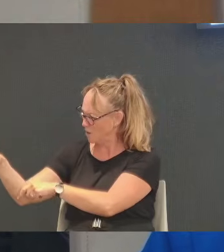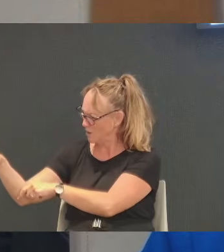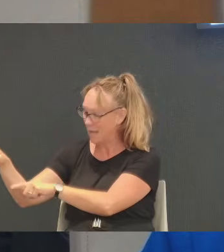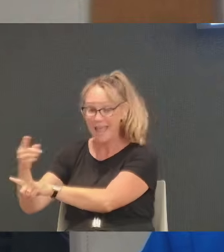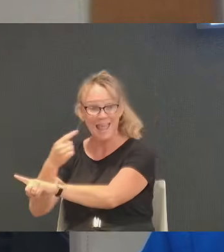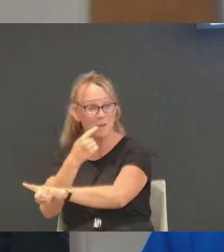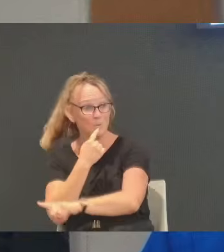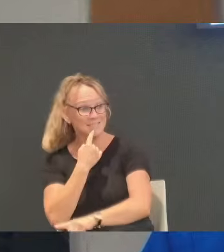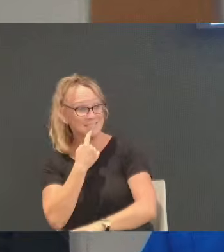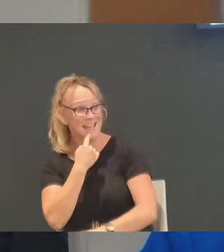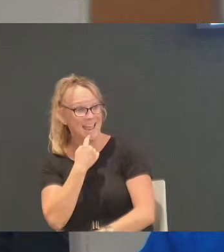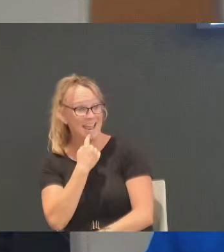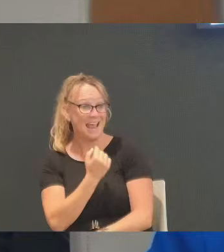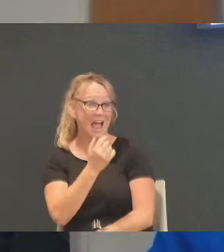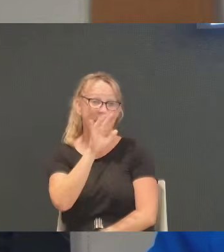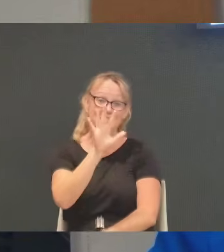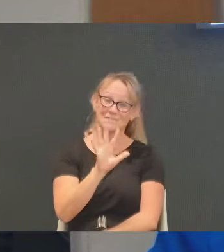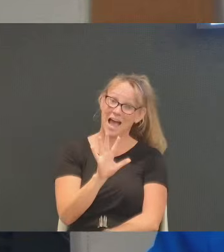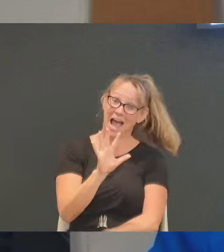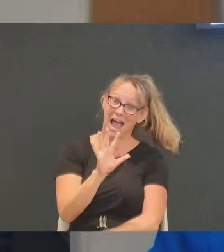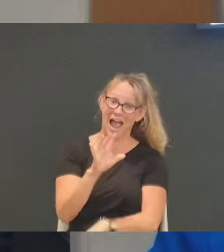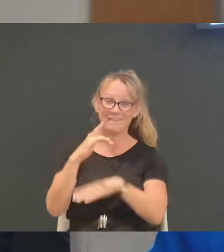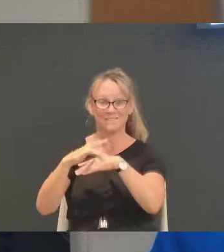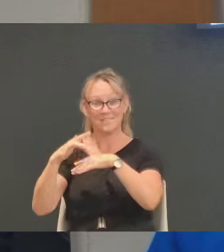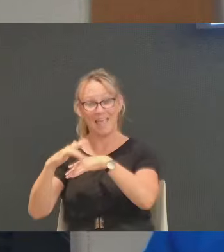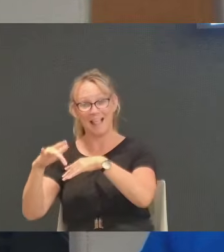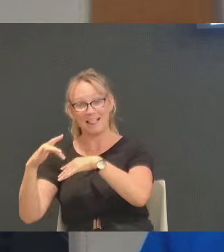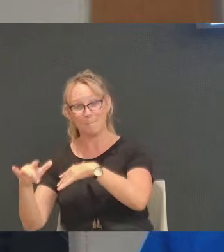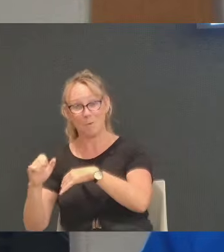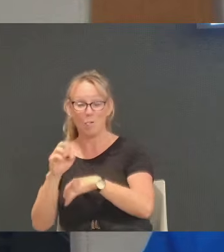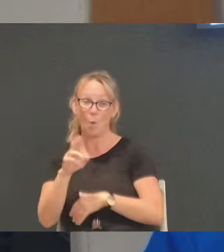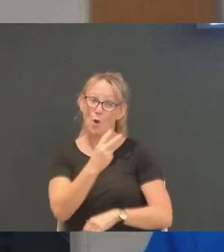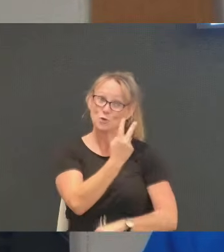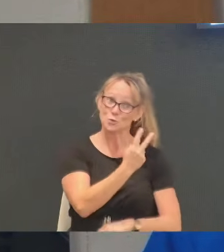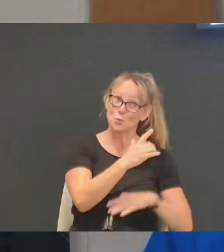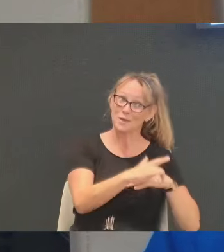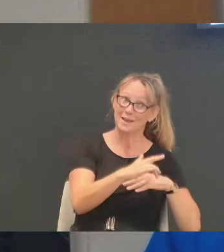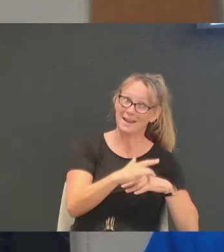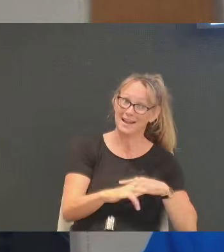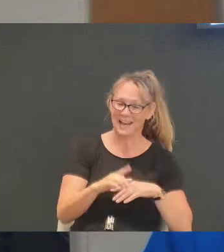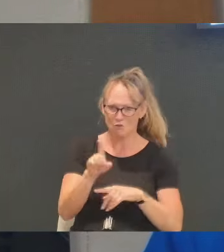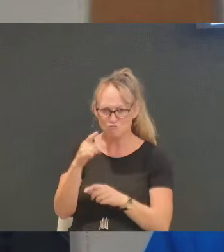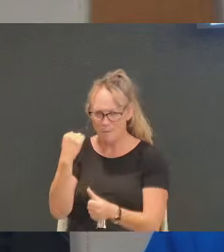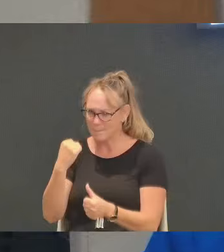on this or two spots on that. And then we had those signs on Marian Way with parking. And I was